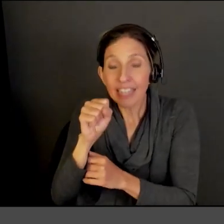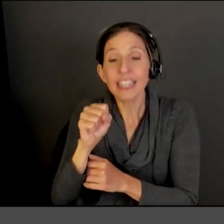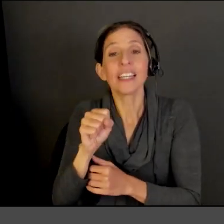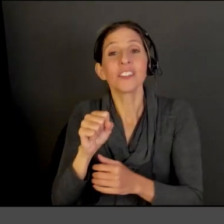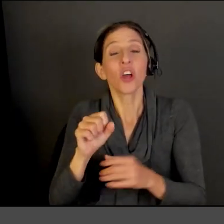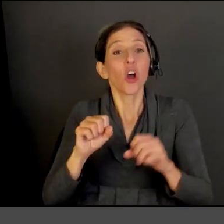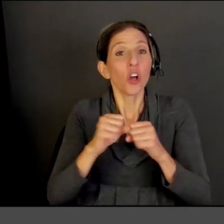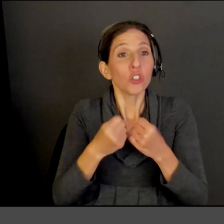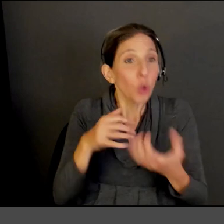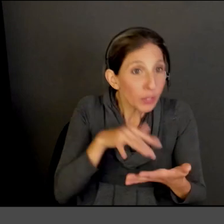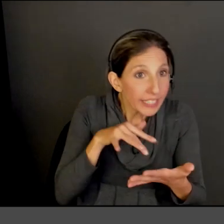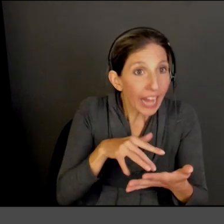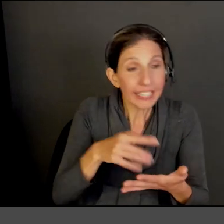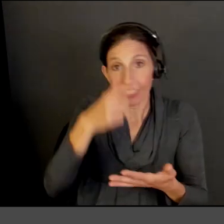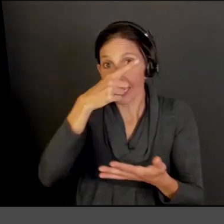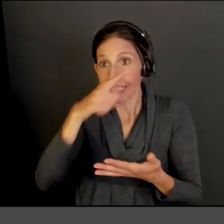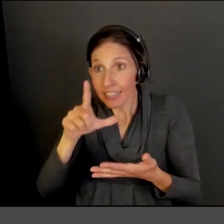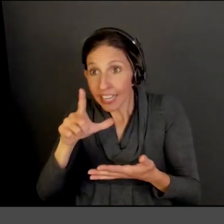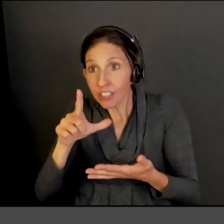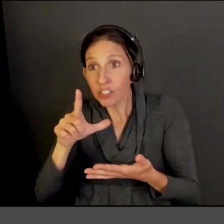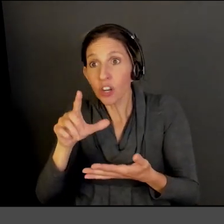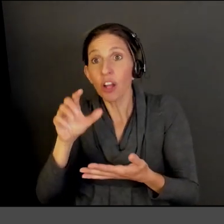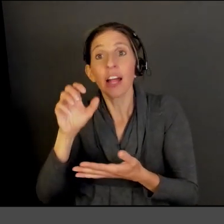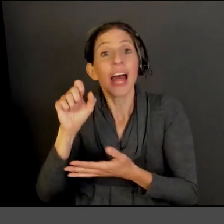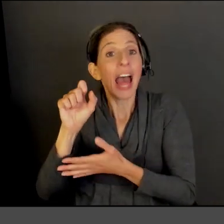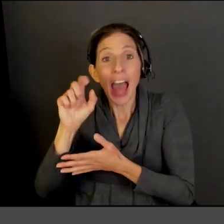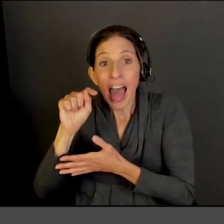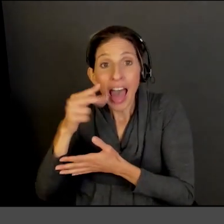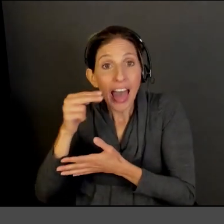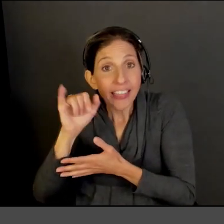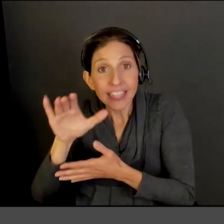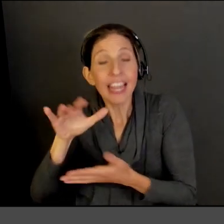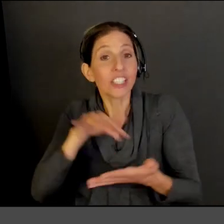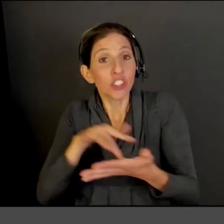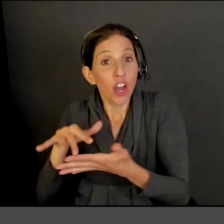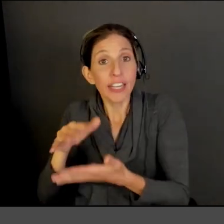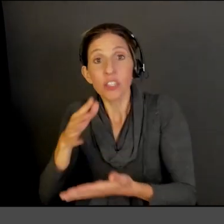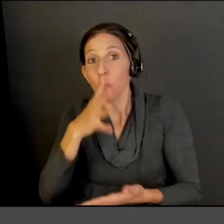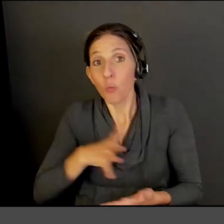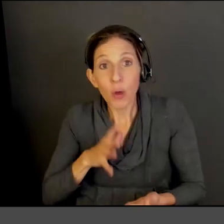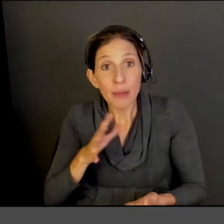STUDIES, WOMEN'S STUDIES, GENDER STUDIES ON AND ON MUSIC AND DANCE,